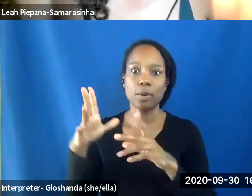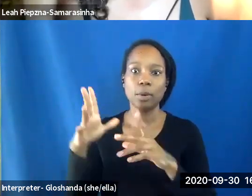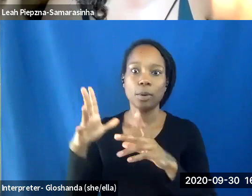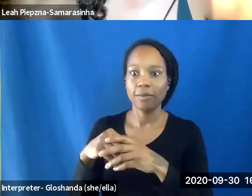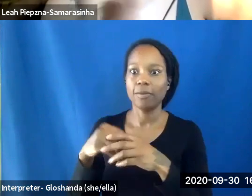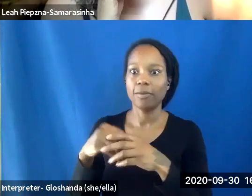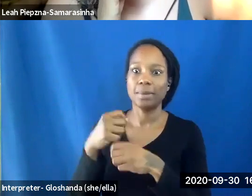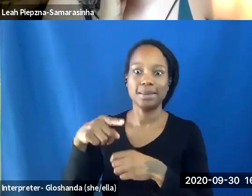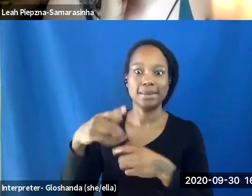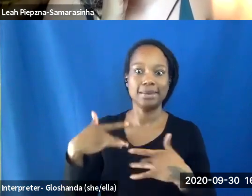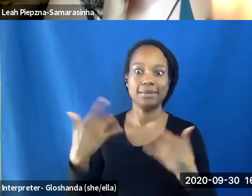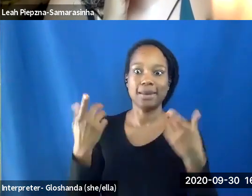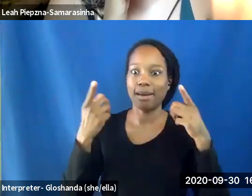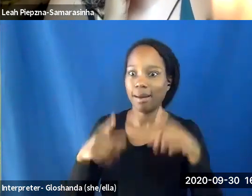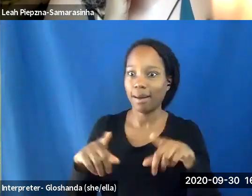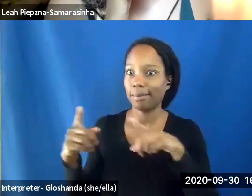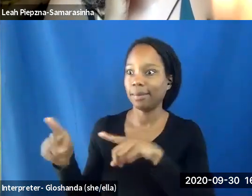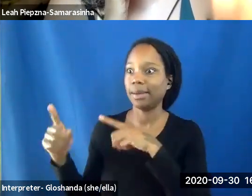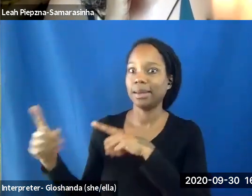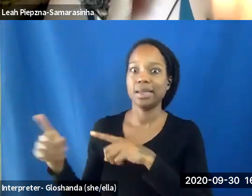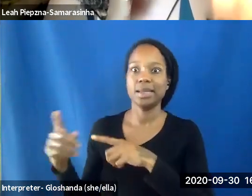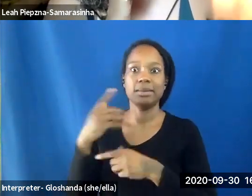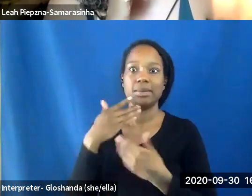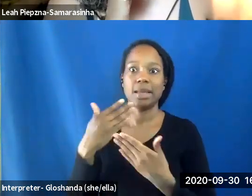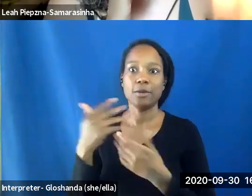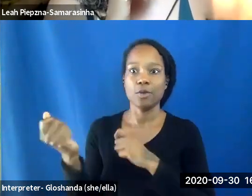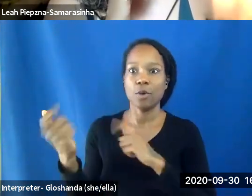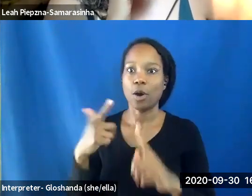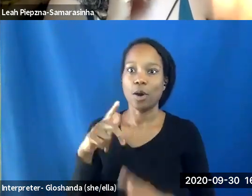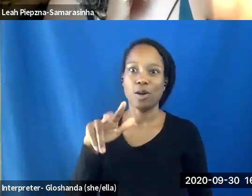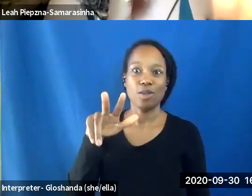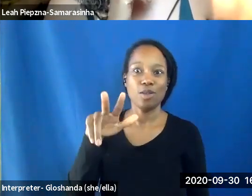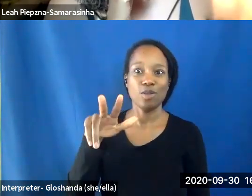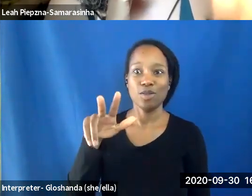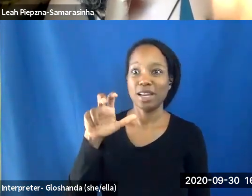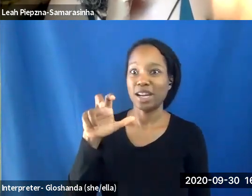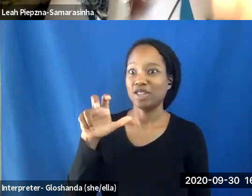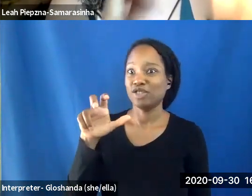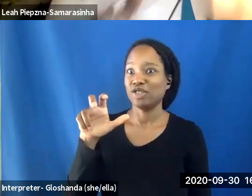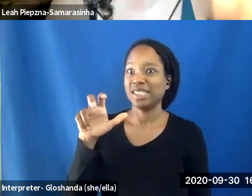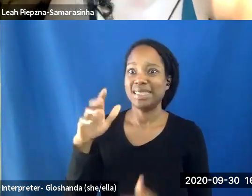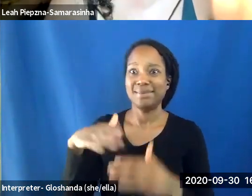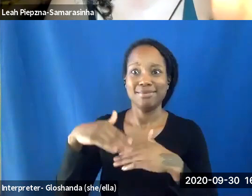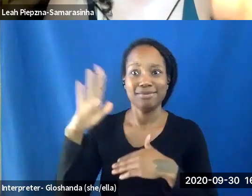To all of you 300 and something people who chose to take this hour to attend,